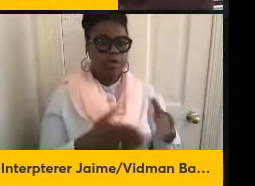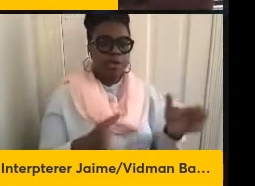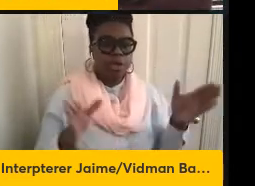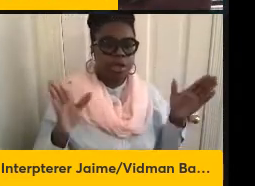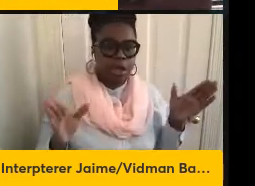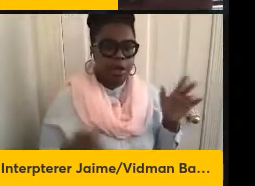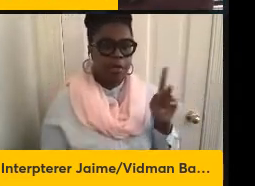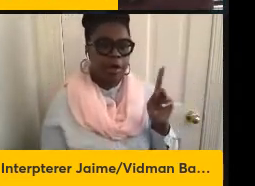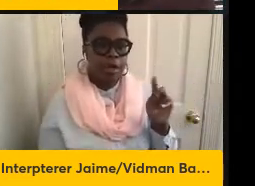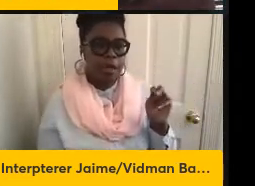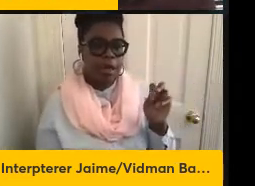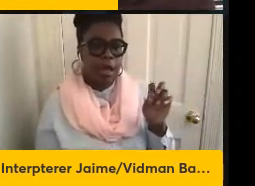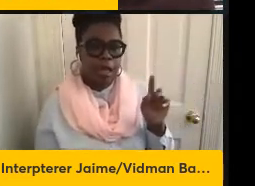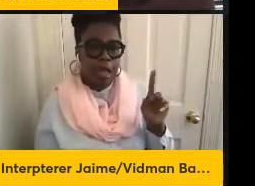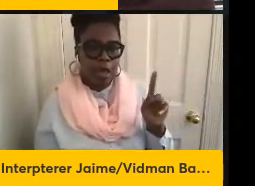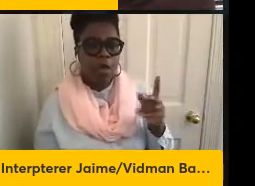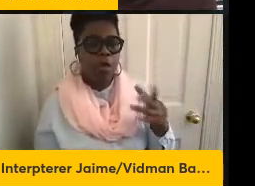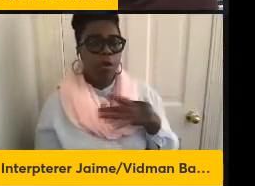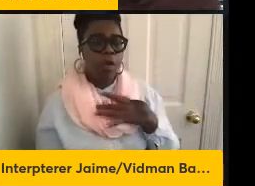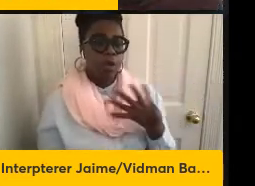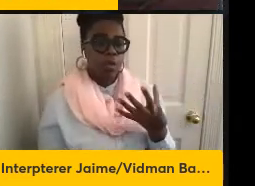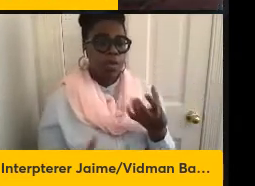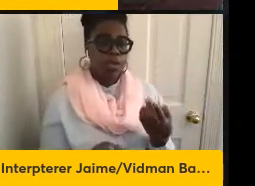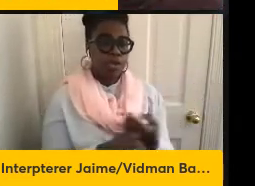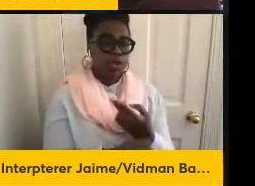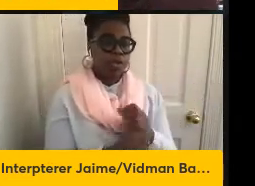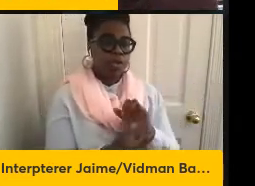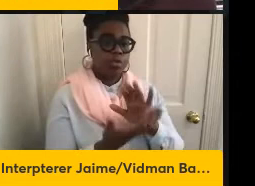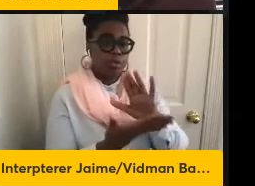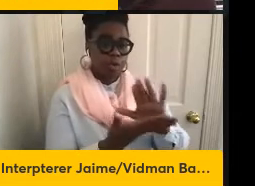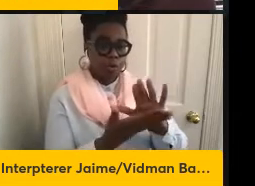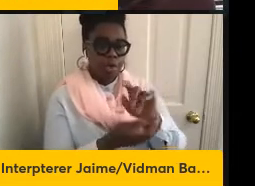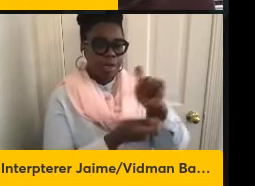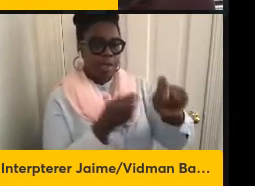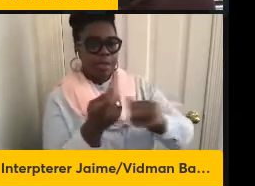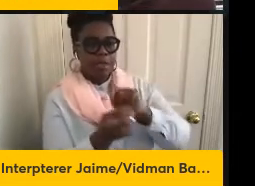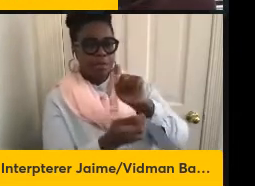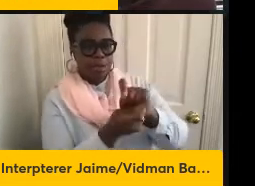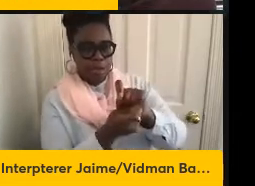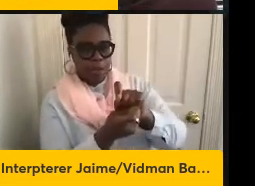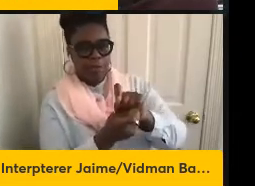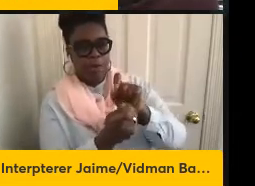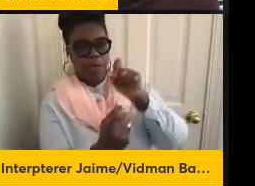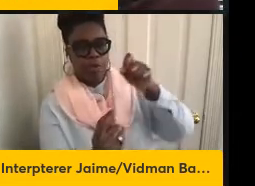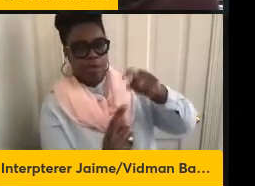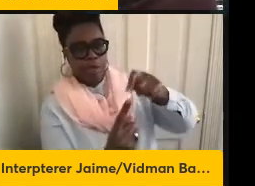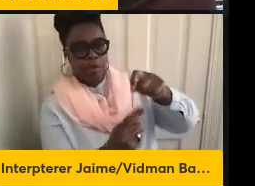to use approaches where we can conditionally knock out the receptors, specifically in microglia in the brain, and see if we